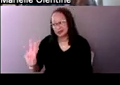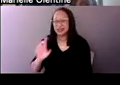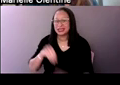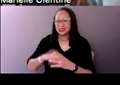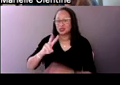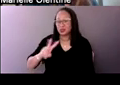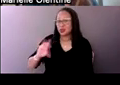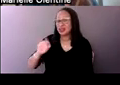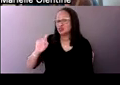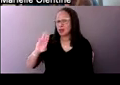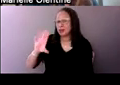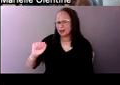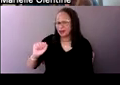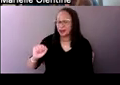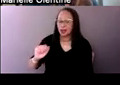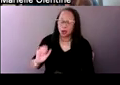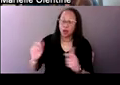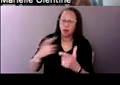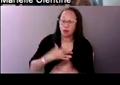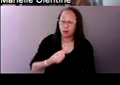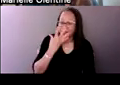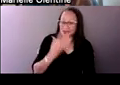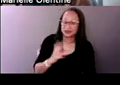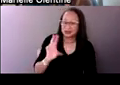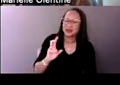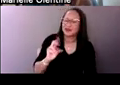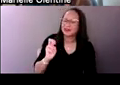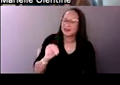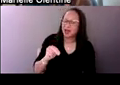every feature length documentary world premiere at